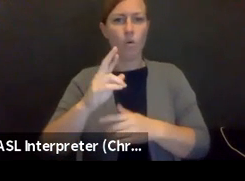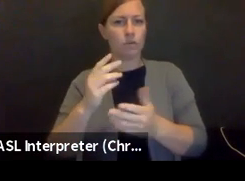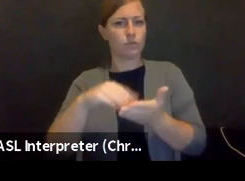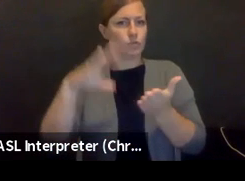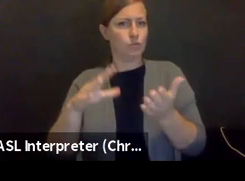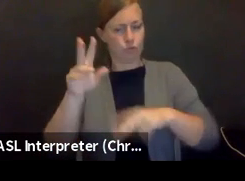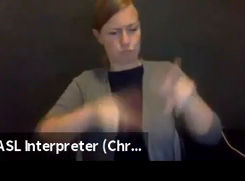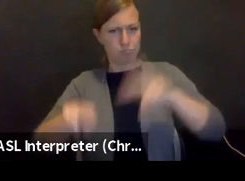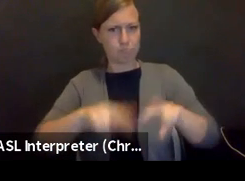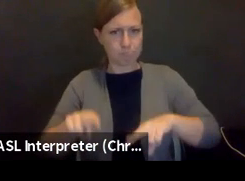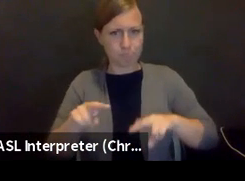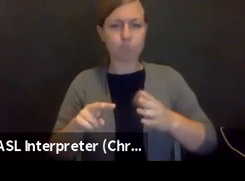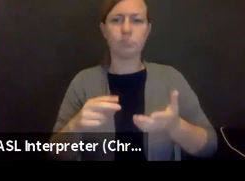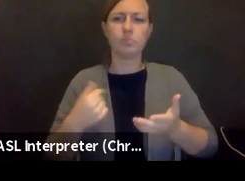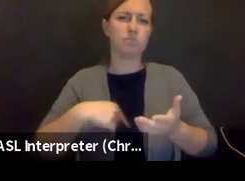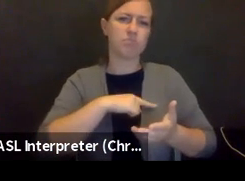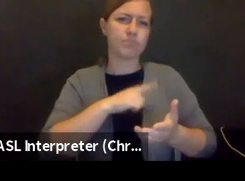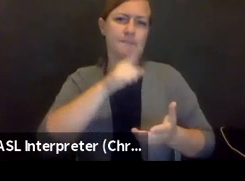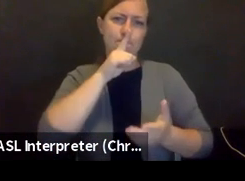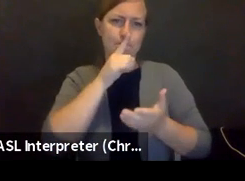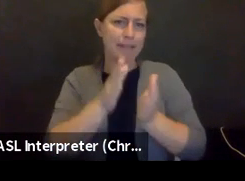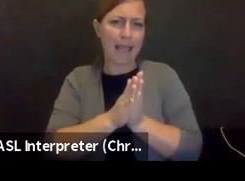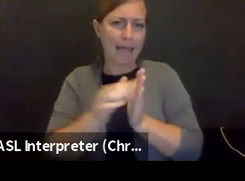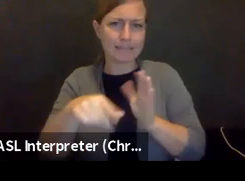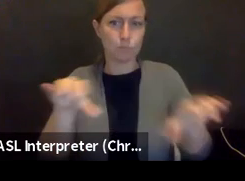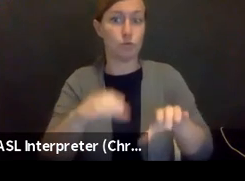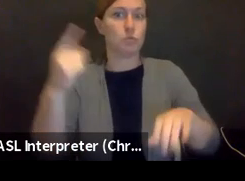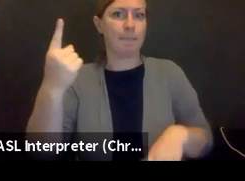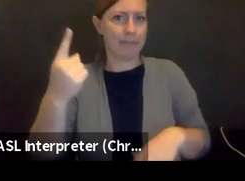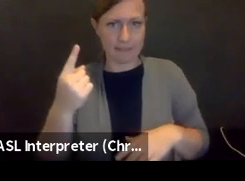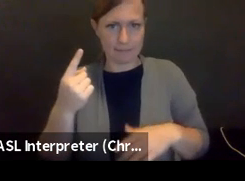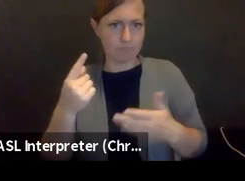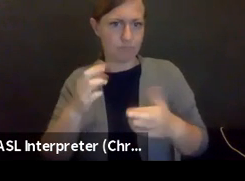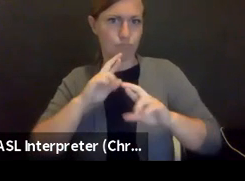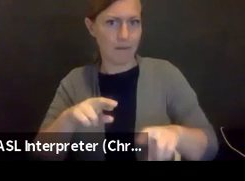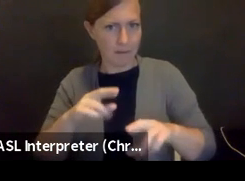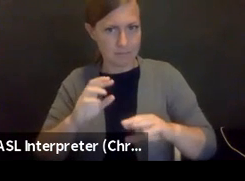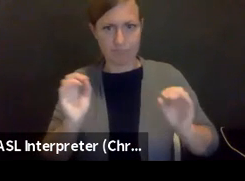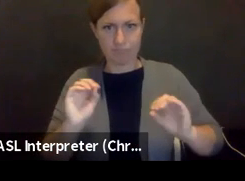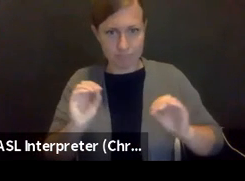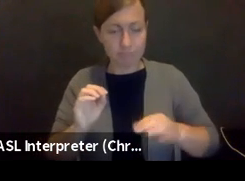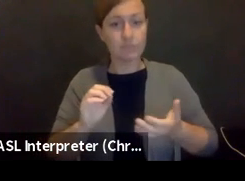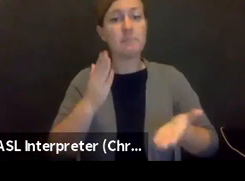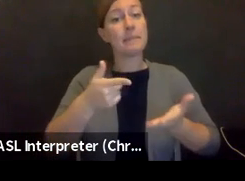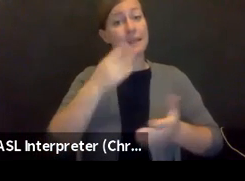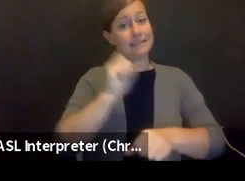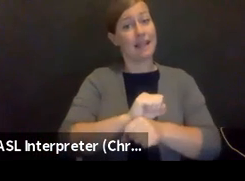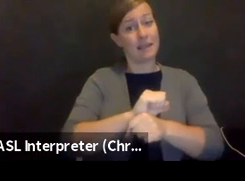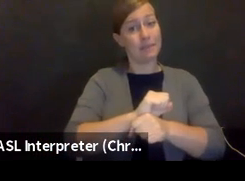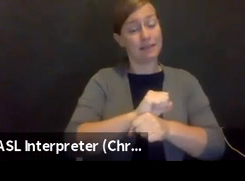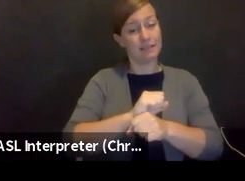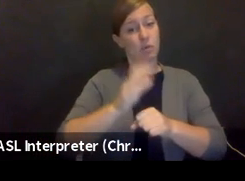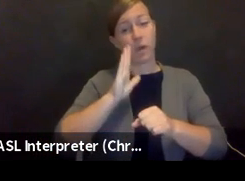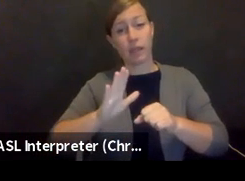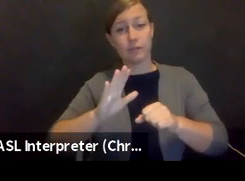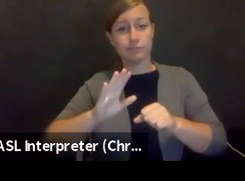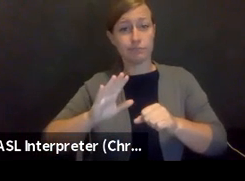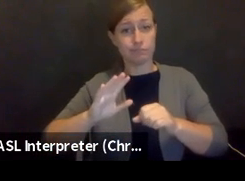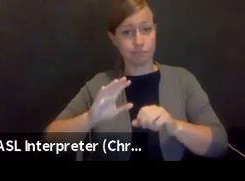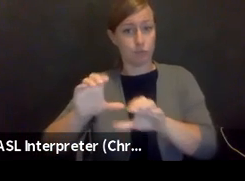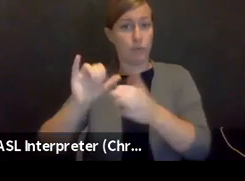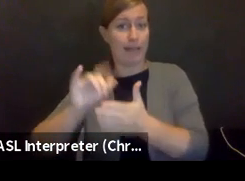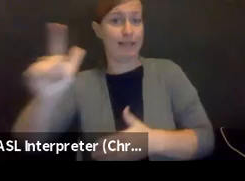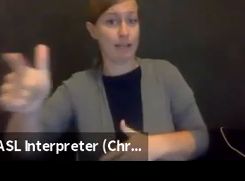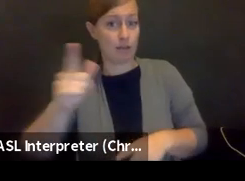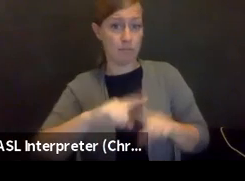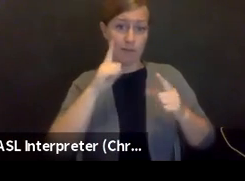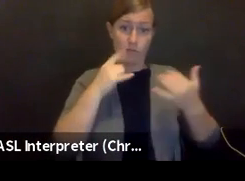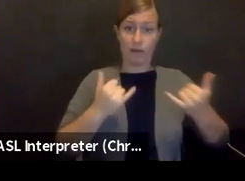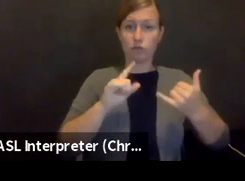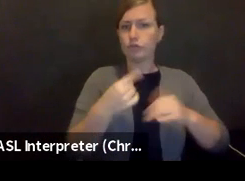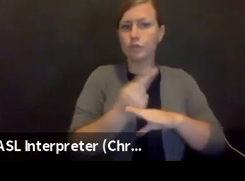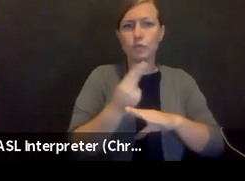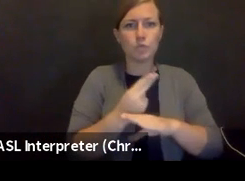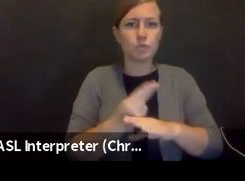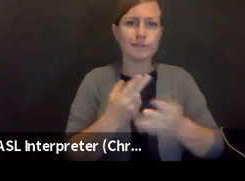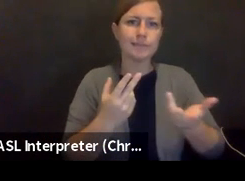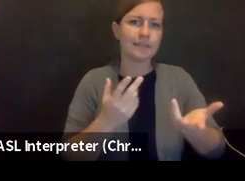Katherine Livick - ESD 112: We're not really asking them to do anything with it necessarily or maybe the assignment that is related to it comes later. It's just something for them to use. Like a library of resources.